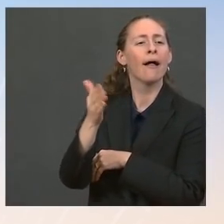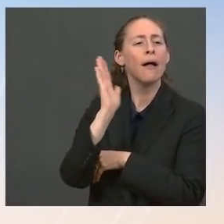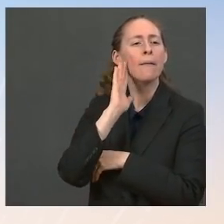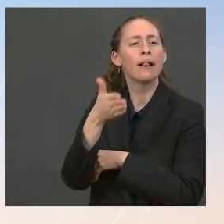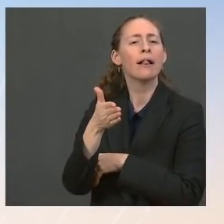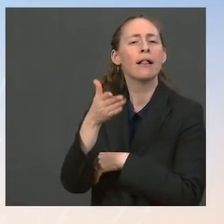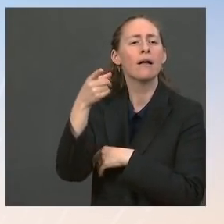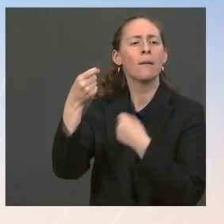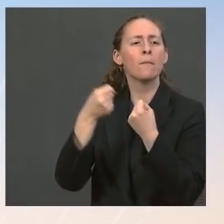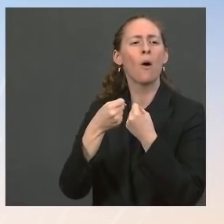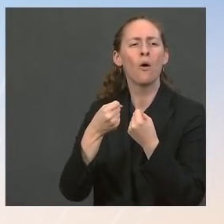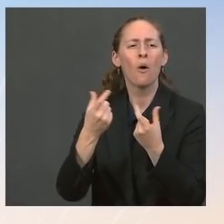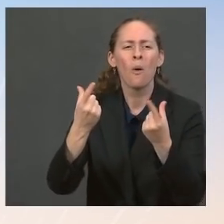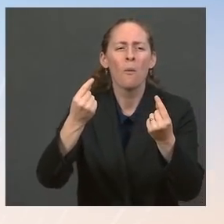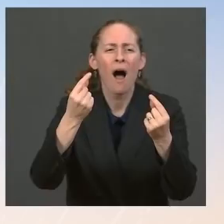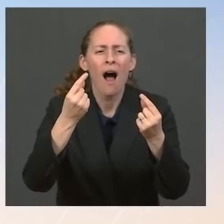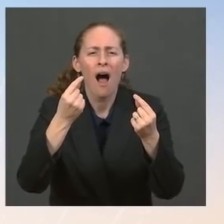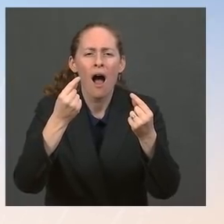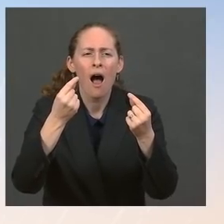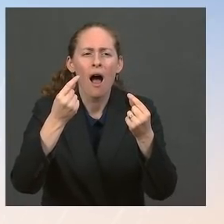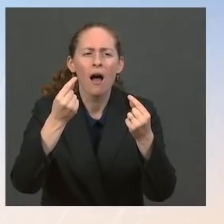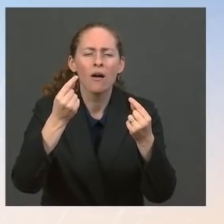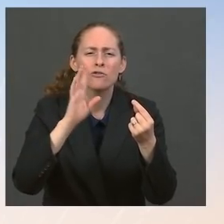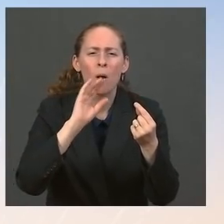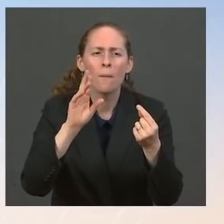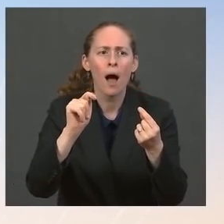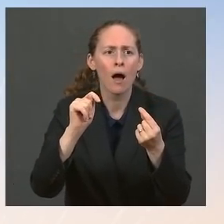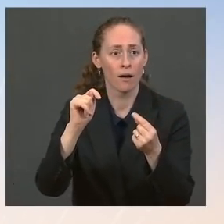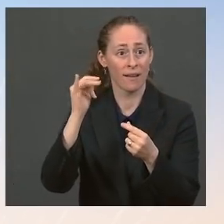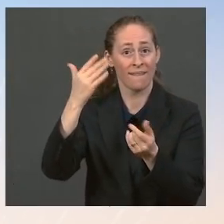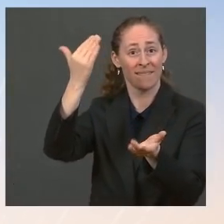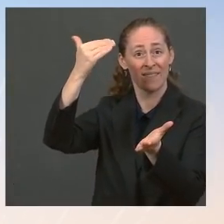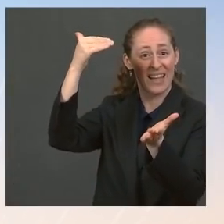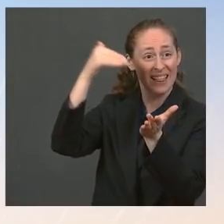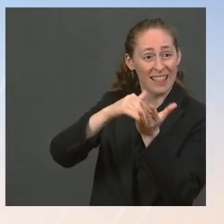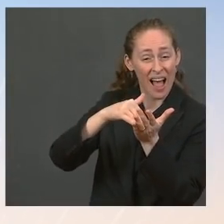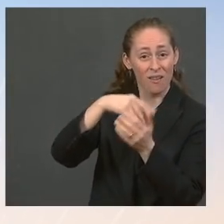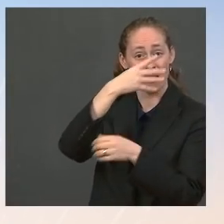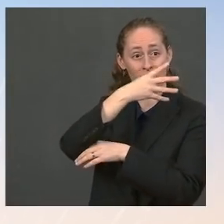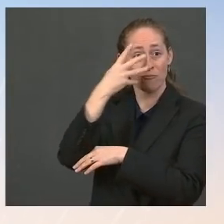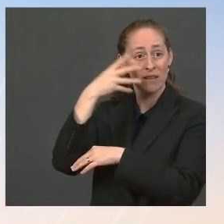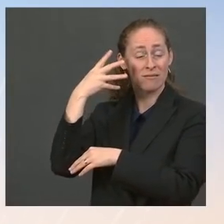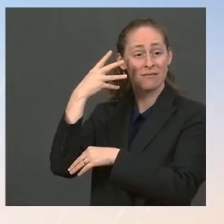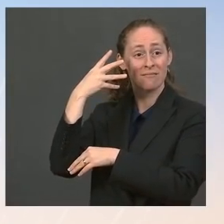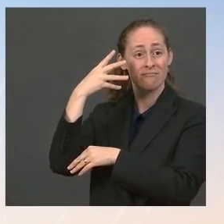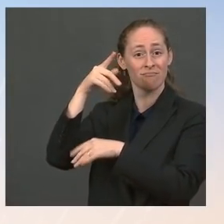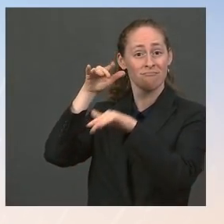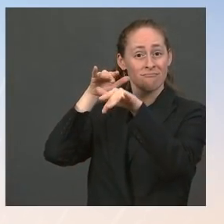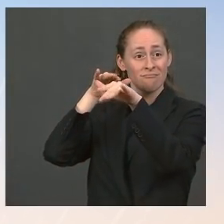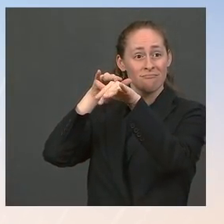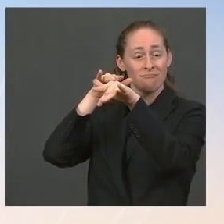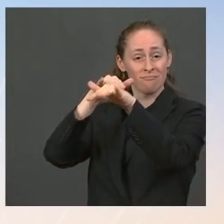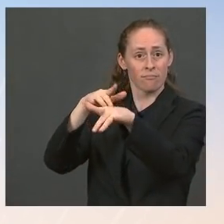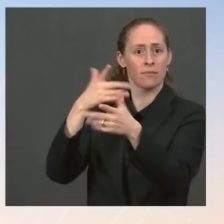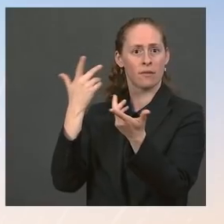are you referring to? I'm sorry. The Press: Well, we have 15,000 migrants who -- that the United States government has had to now process. And --